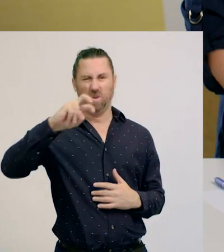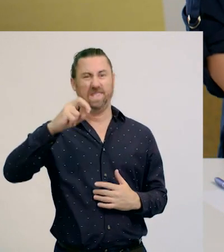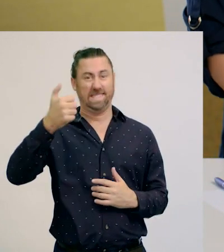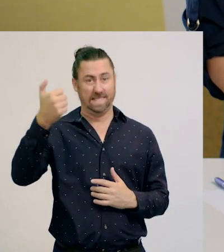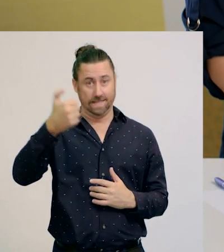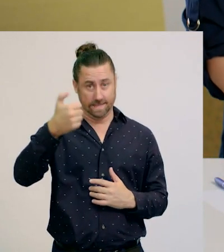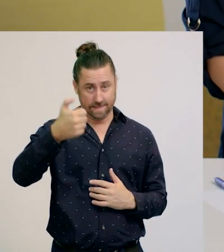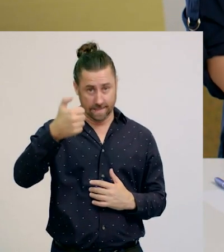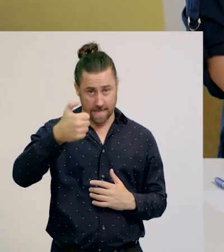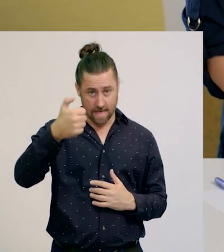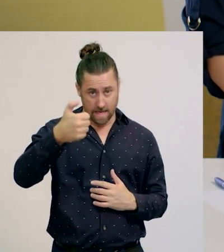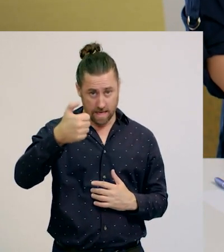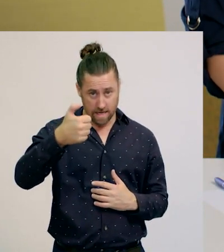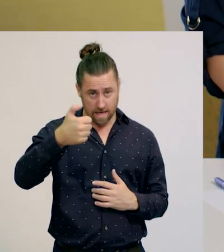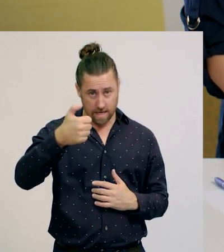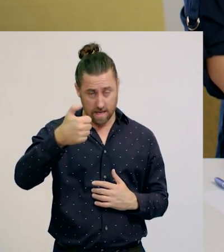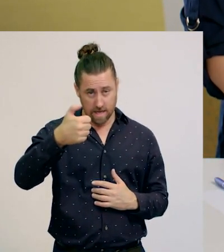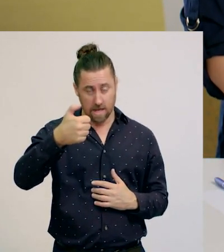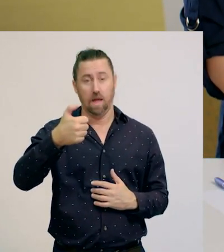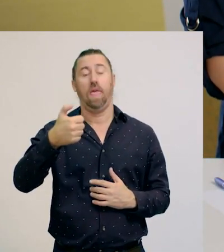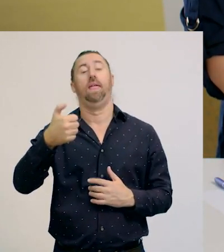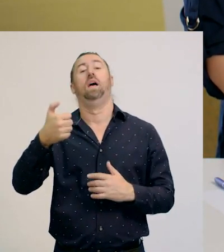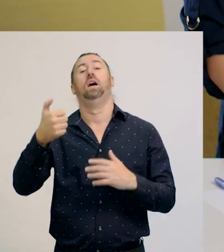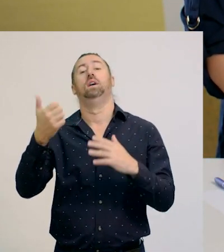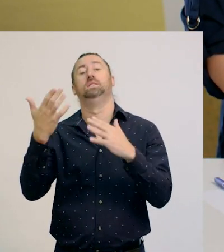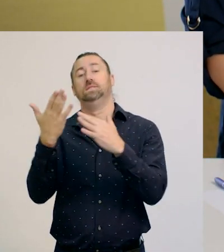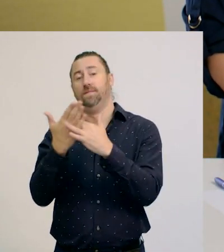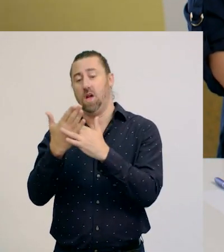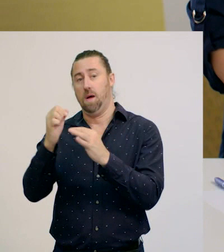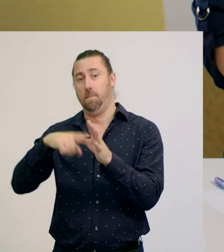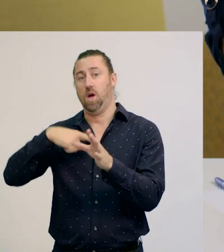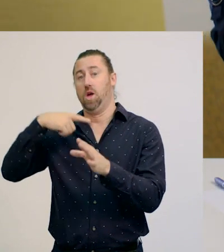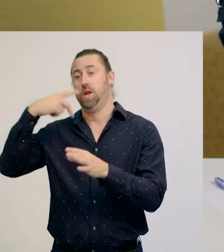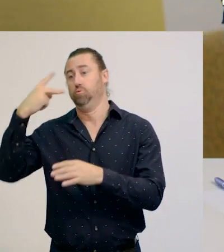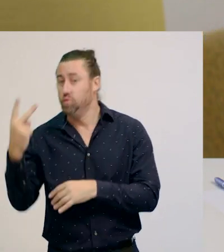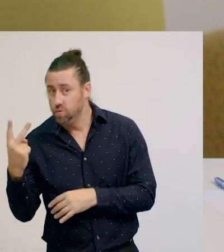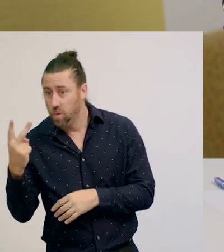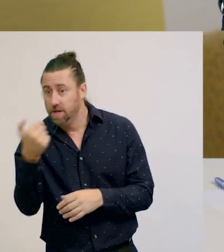and then I've divided by 2. 16 divided by 2 is 8.